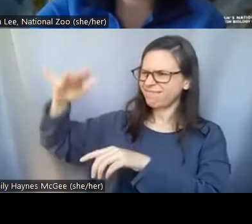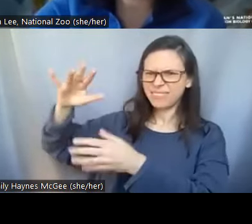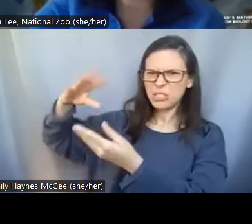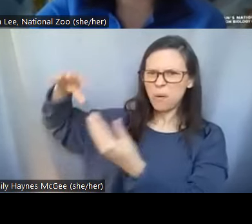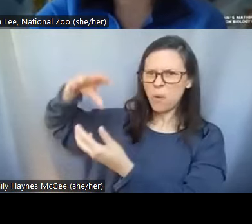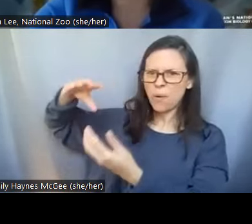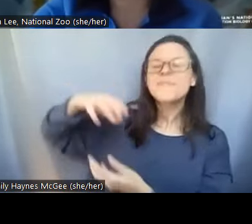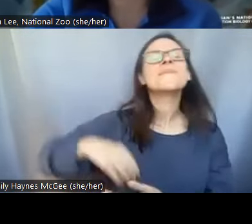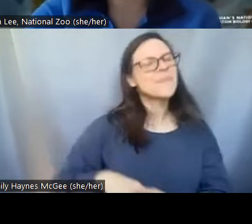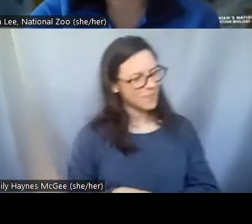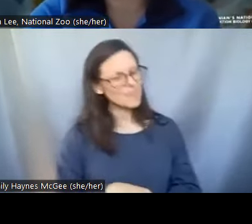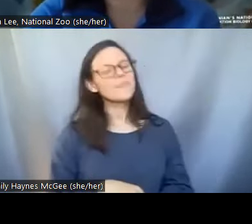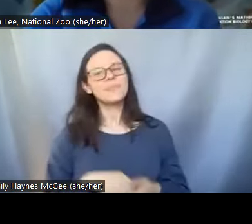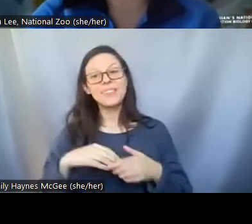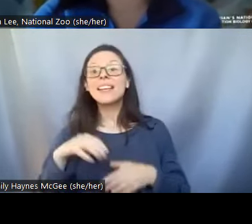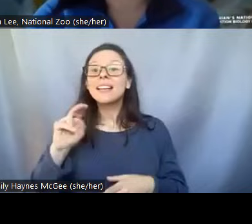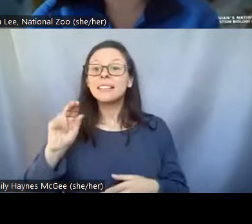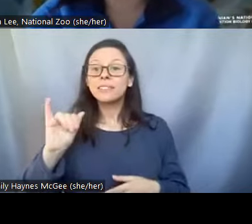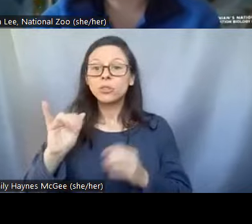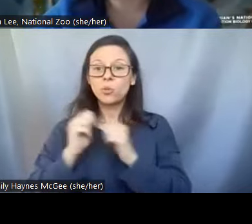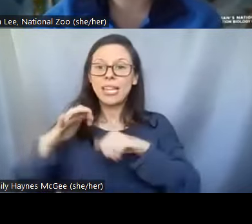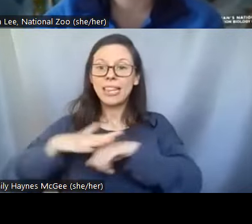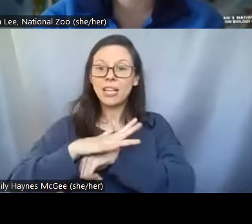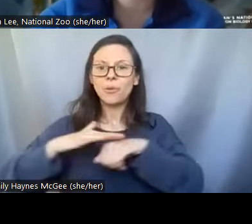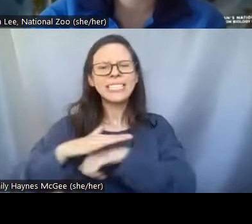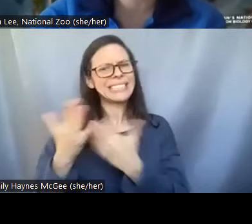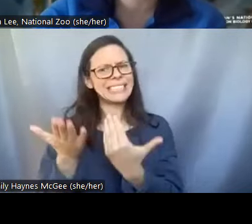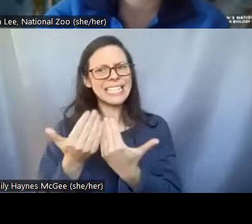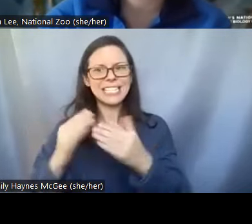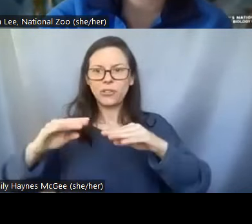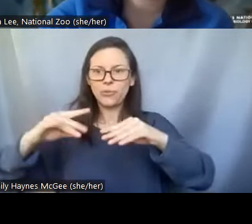liquid nitrogen they actually evaporate pretty easily. So all the smokes are